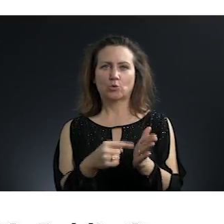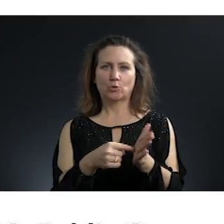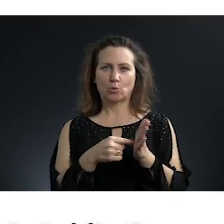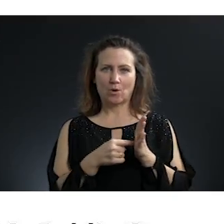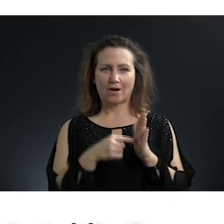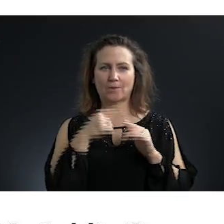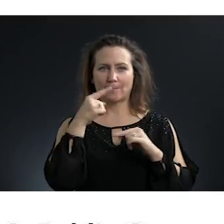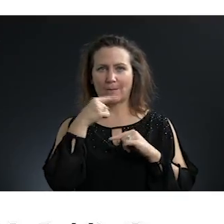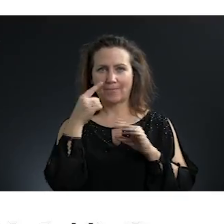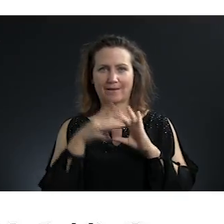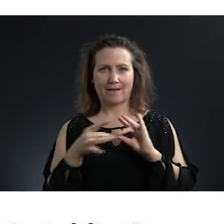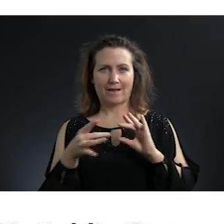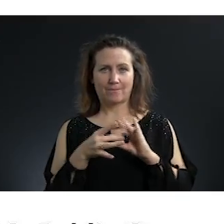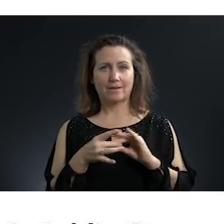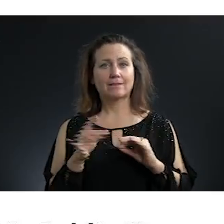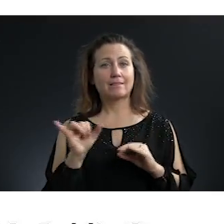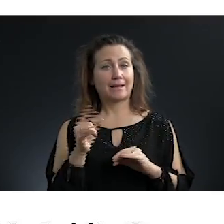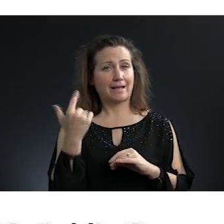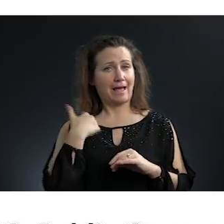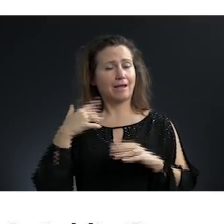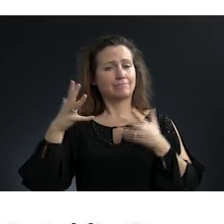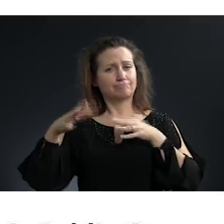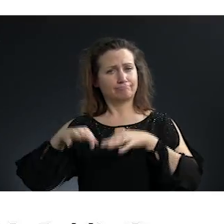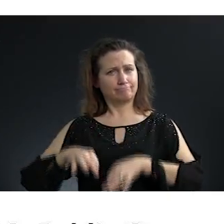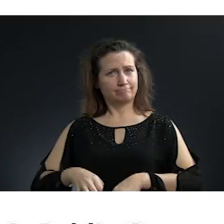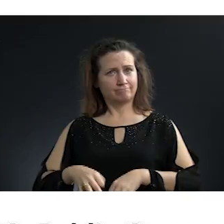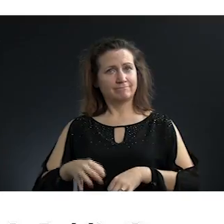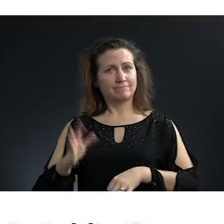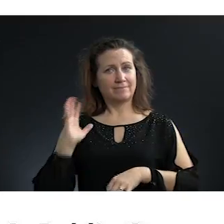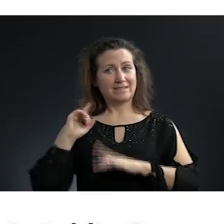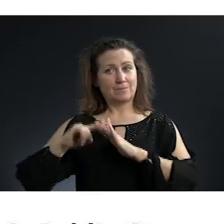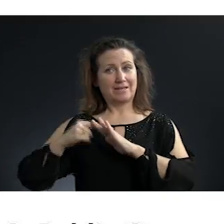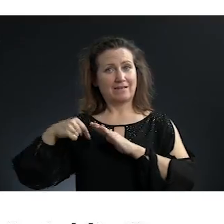Mentioned earlier in the video this is limited to five minutes per person